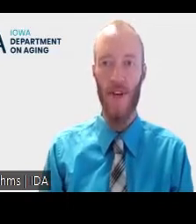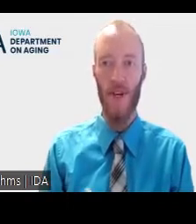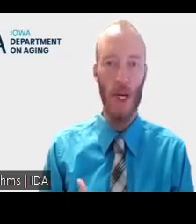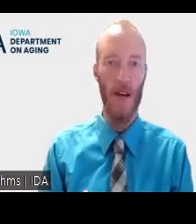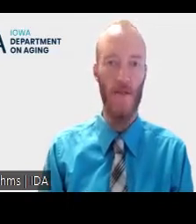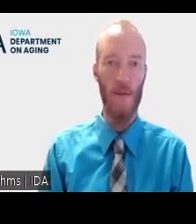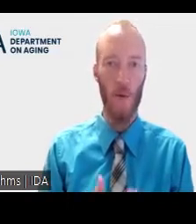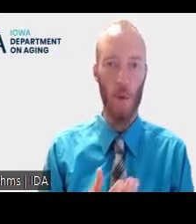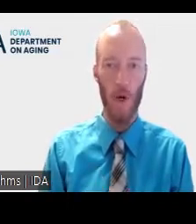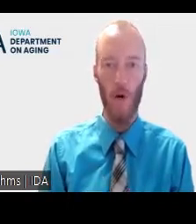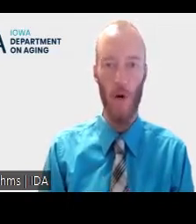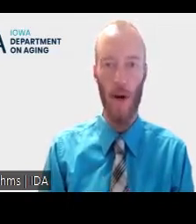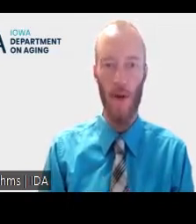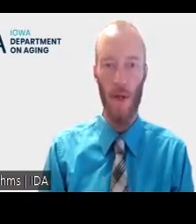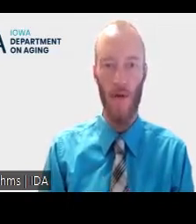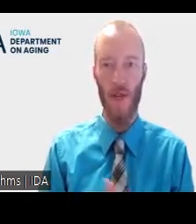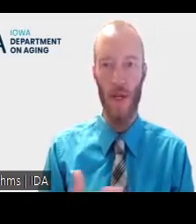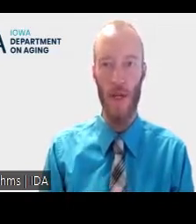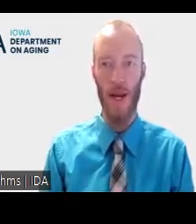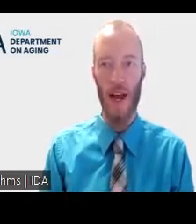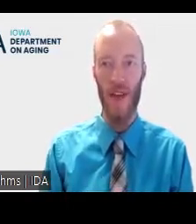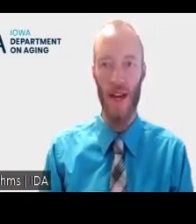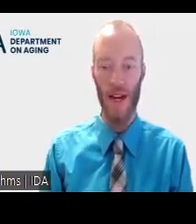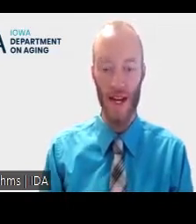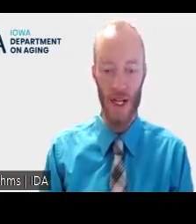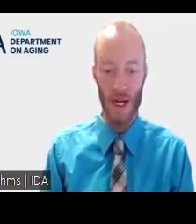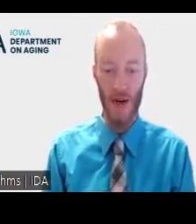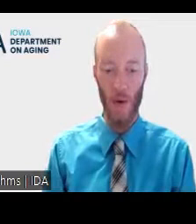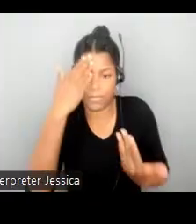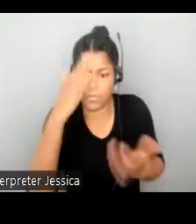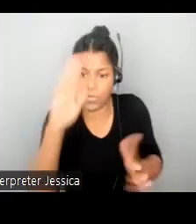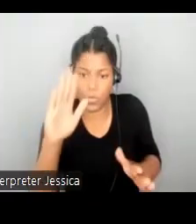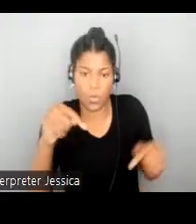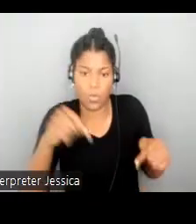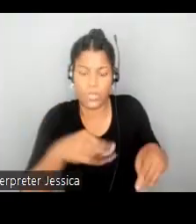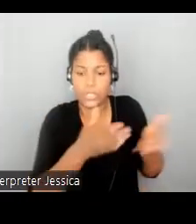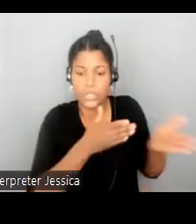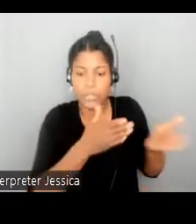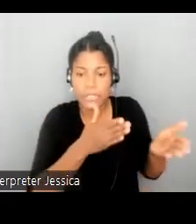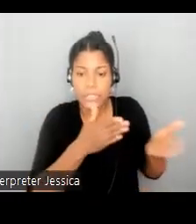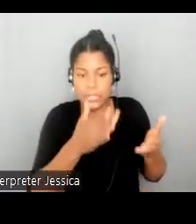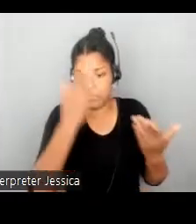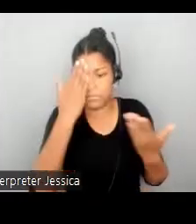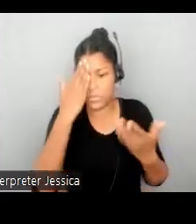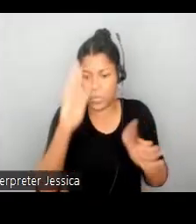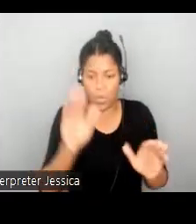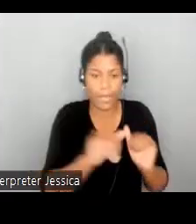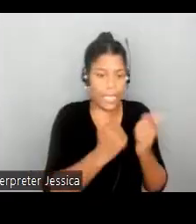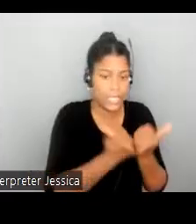they just kind of would know about the services and have the connection and coordination for them.